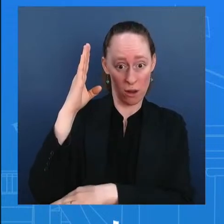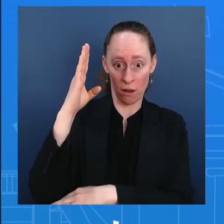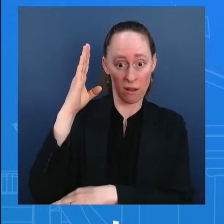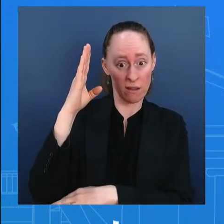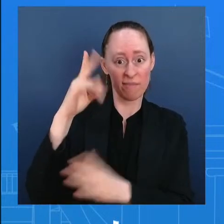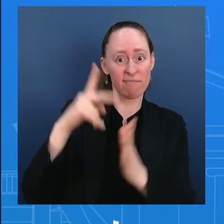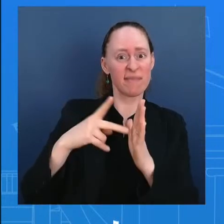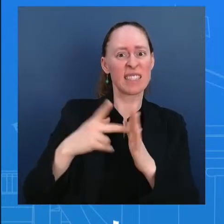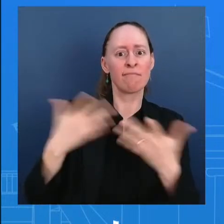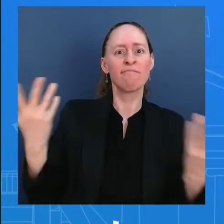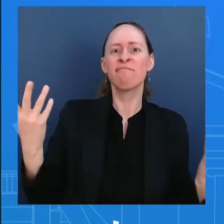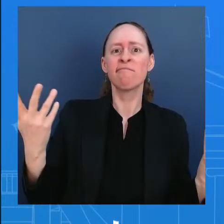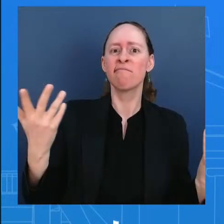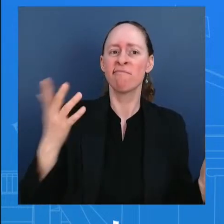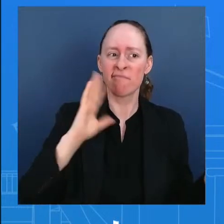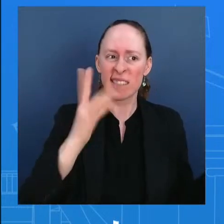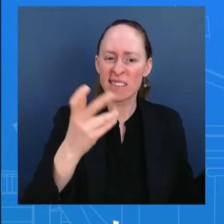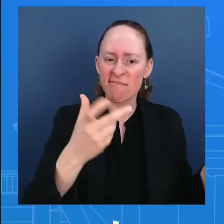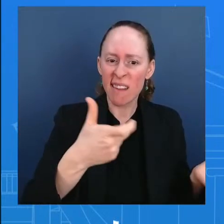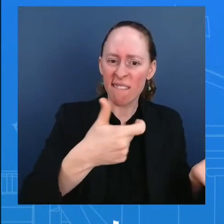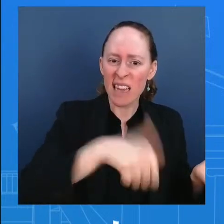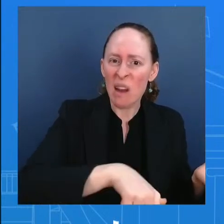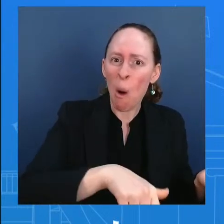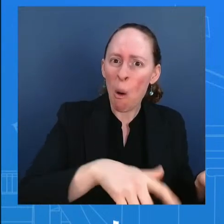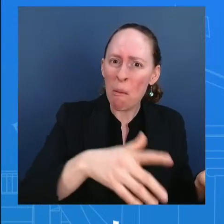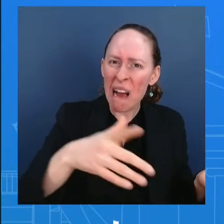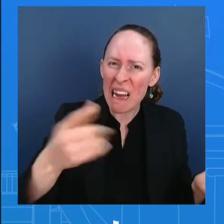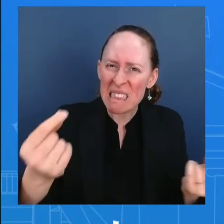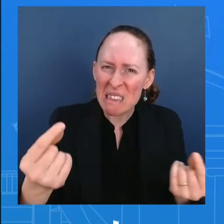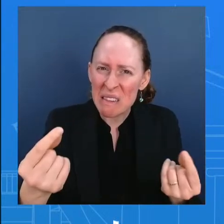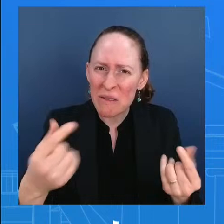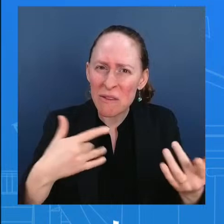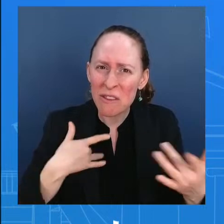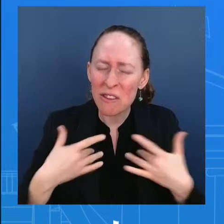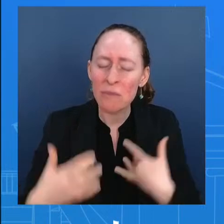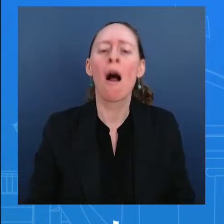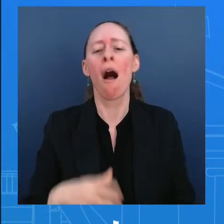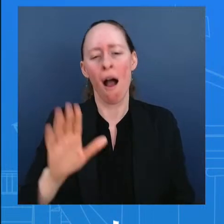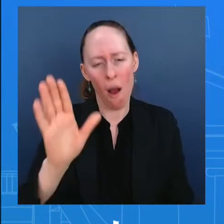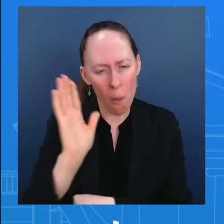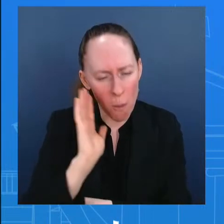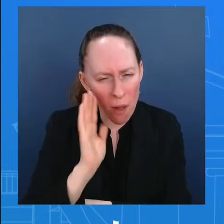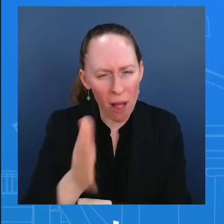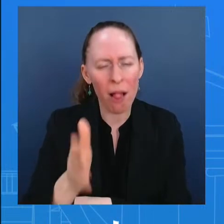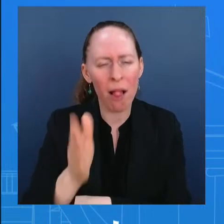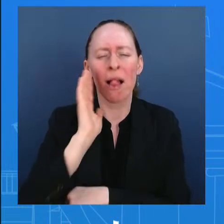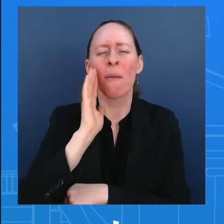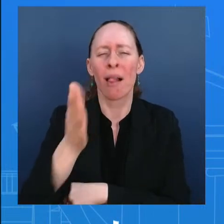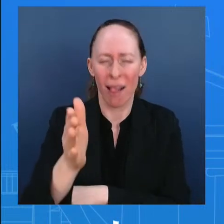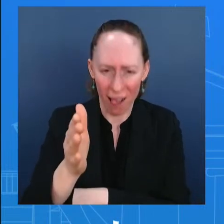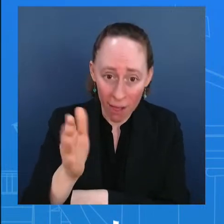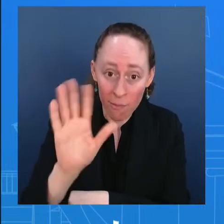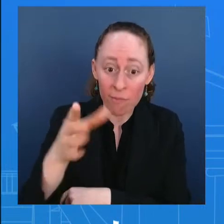I can’t speak to the specifics of what you just laid out. I know the president is -- is looking forward to signing that. Go ahead.